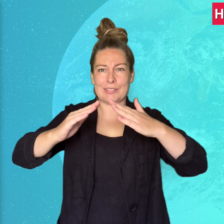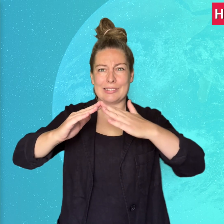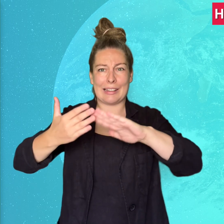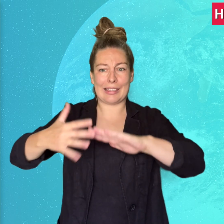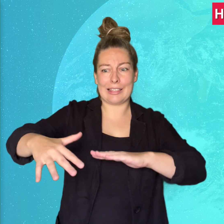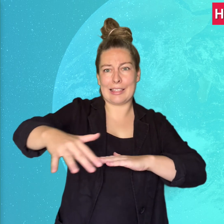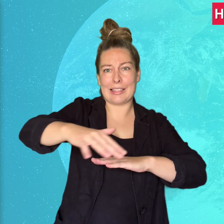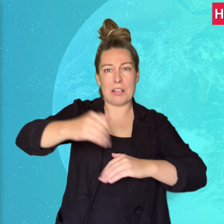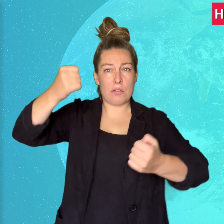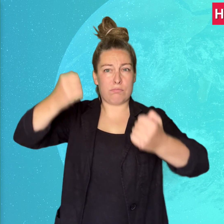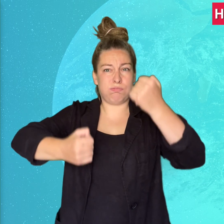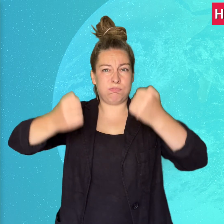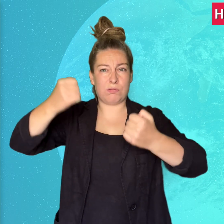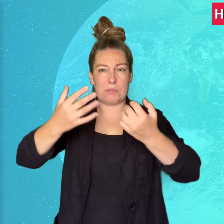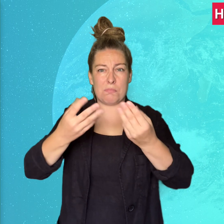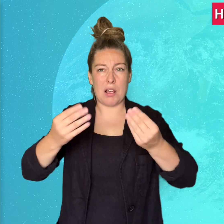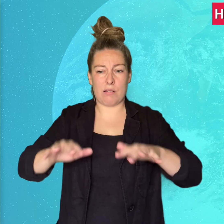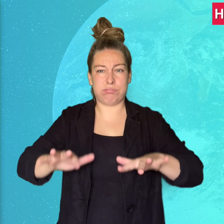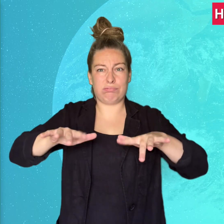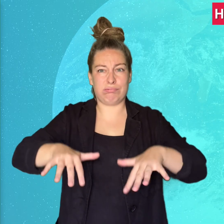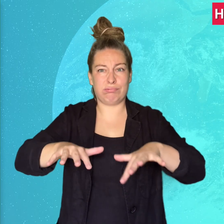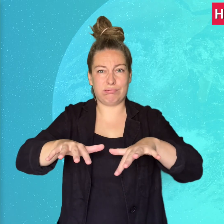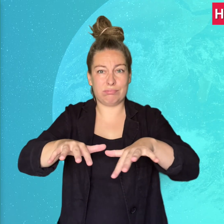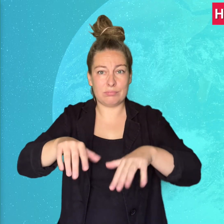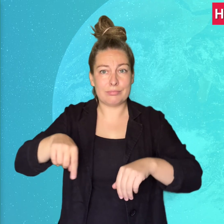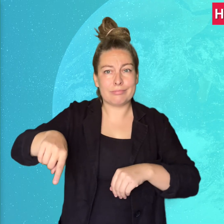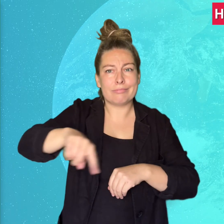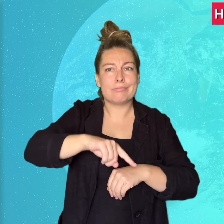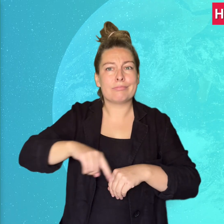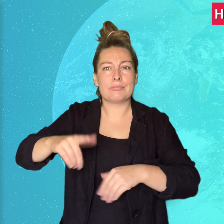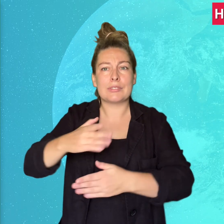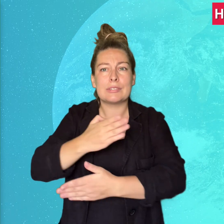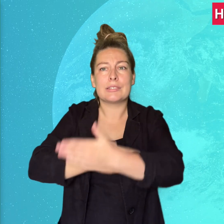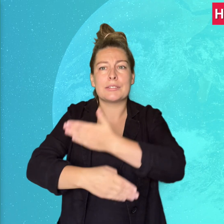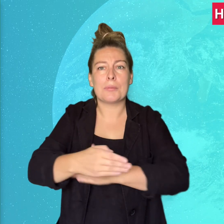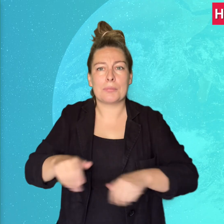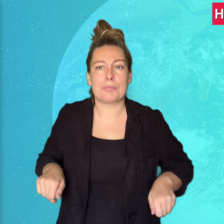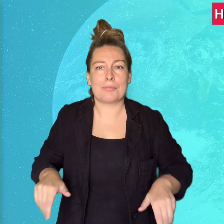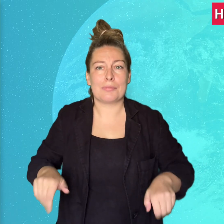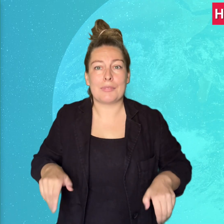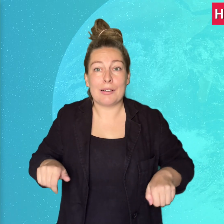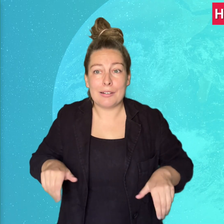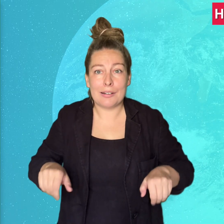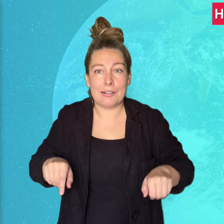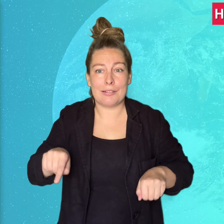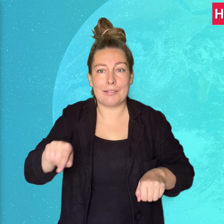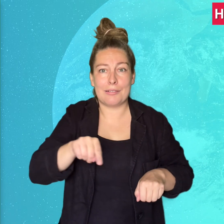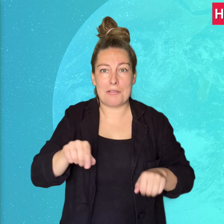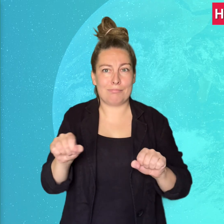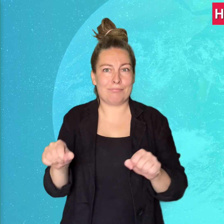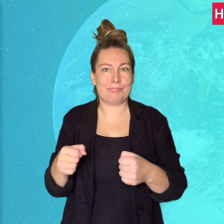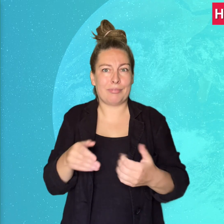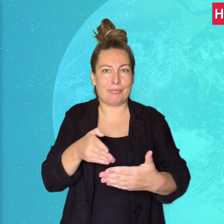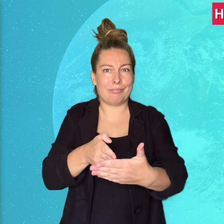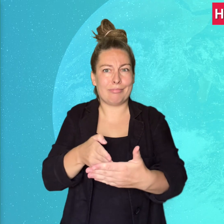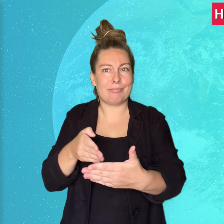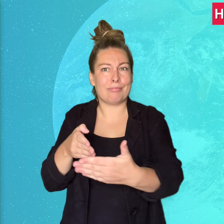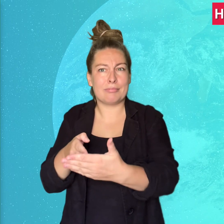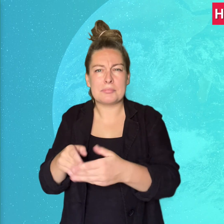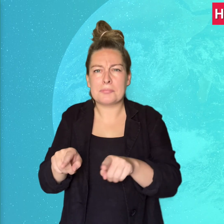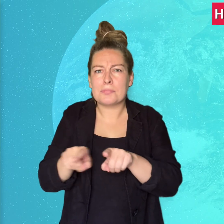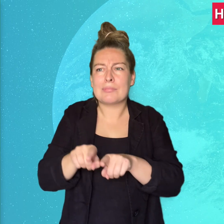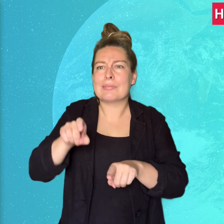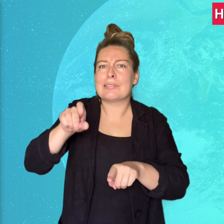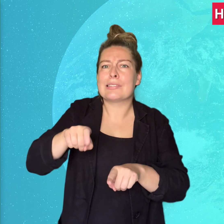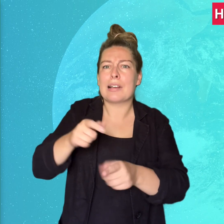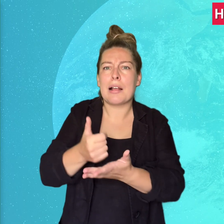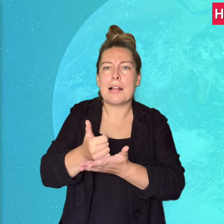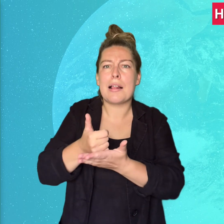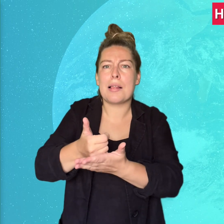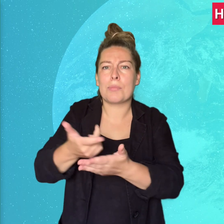face similar problems. Wheelchairs cannot move on destroyed streets.